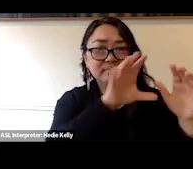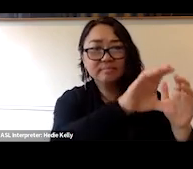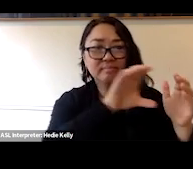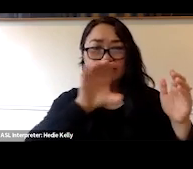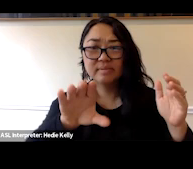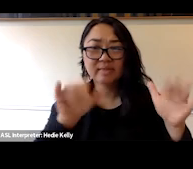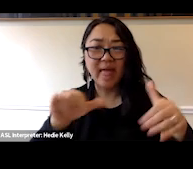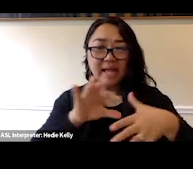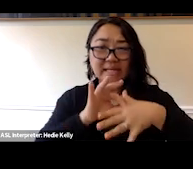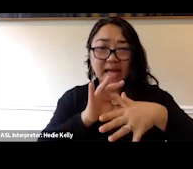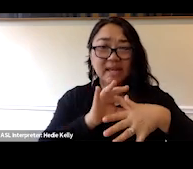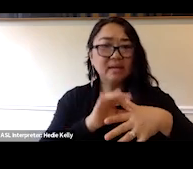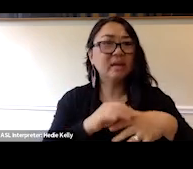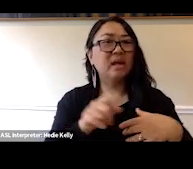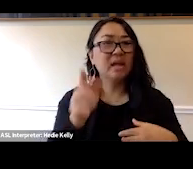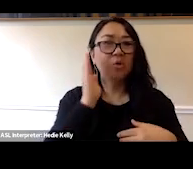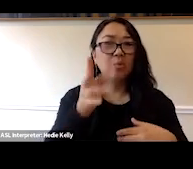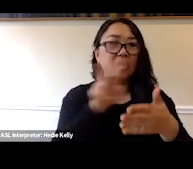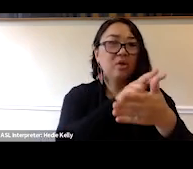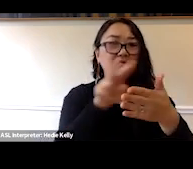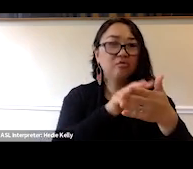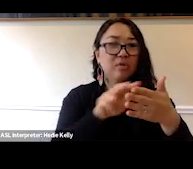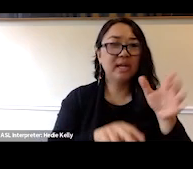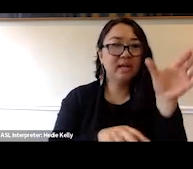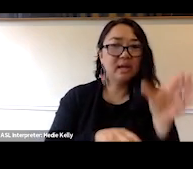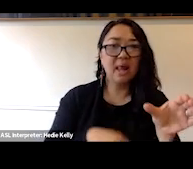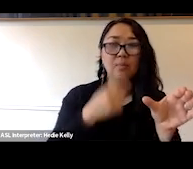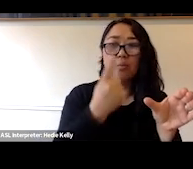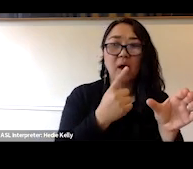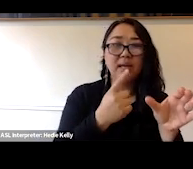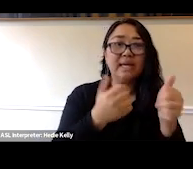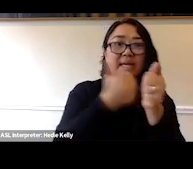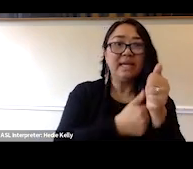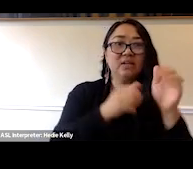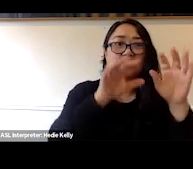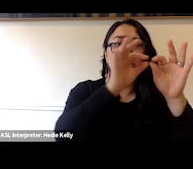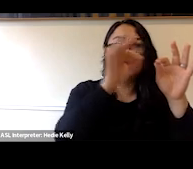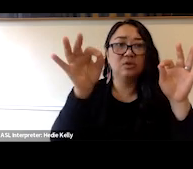that it's going to read the column one of each row before it reads column two.